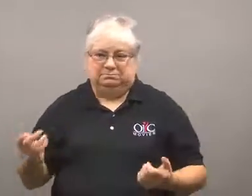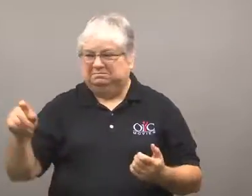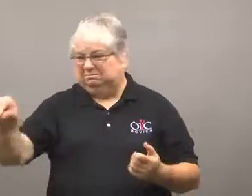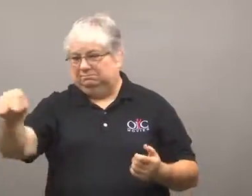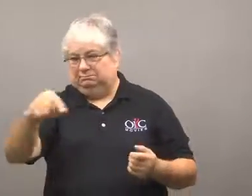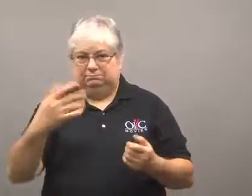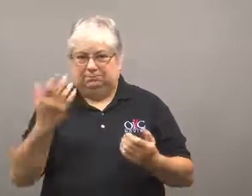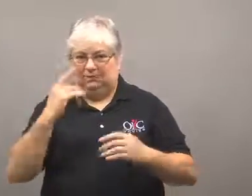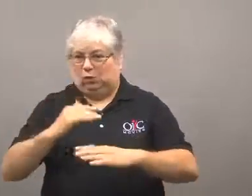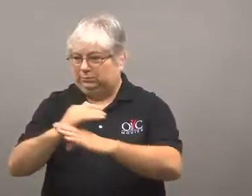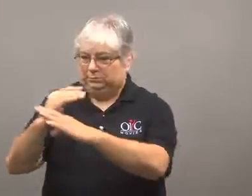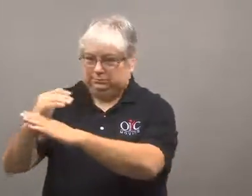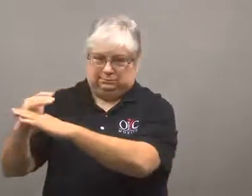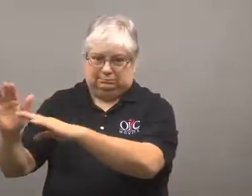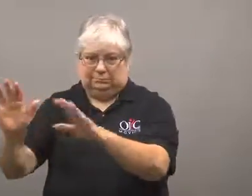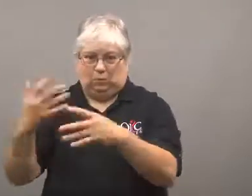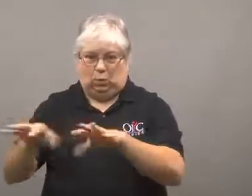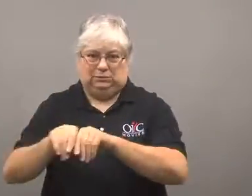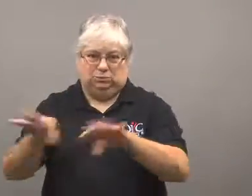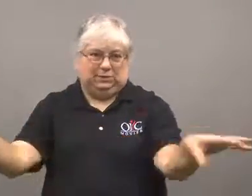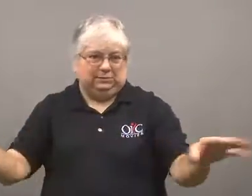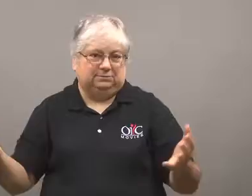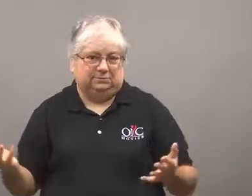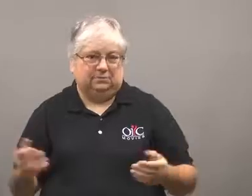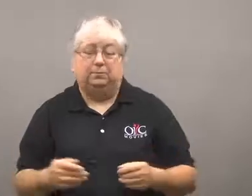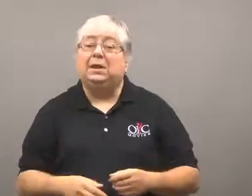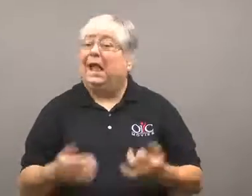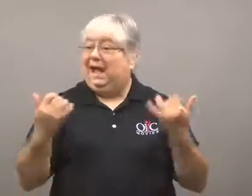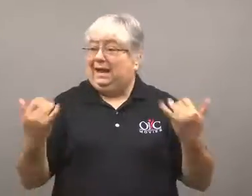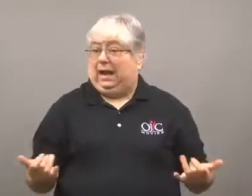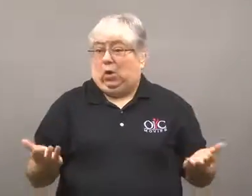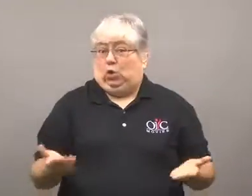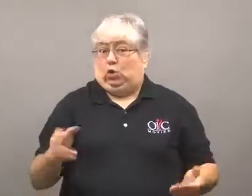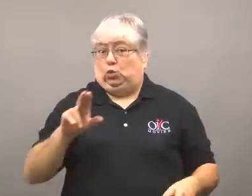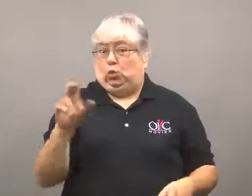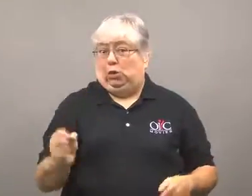Their mission is to help stop the spread of the disease.